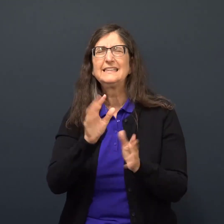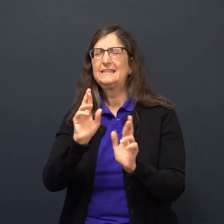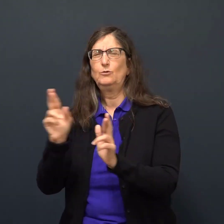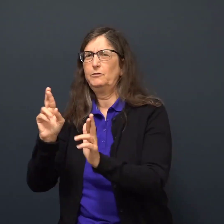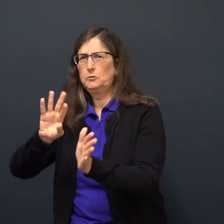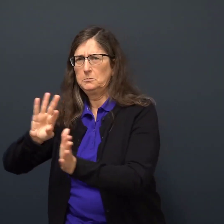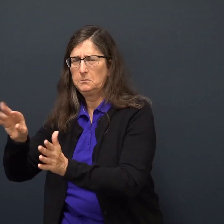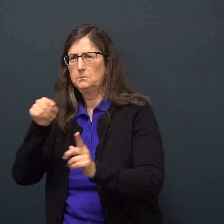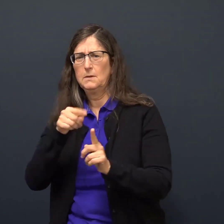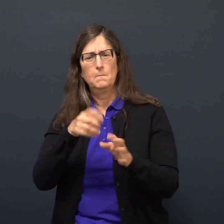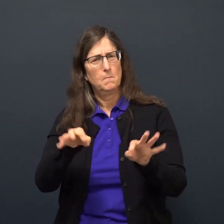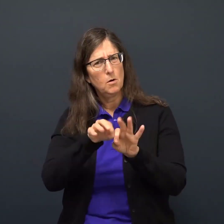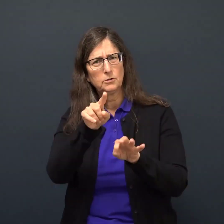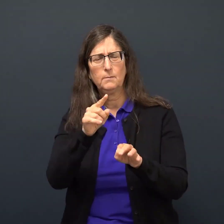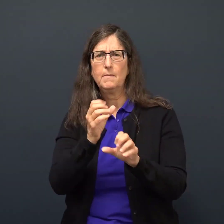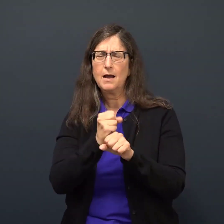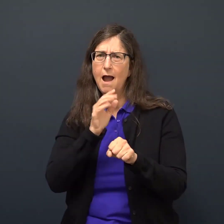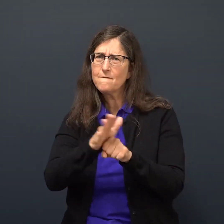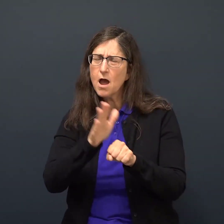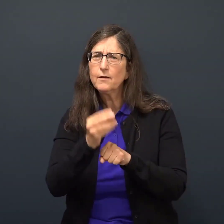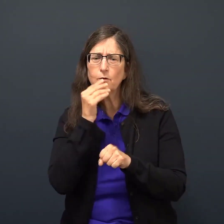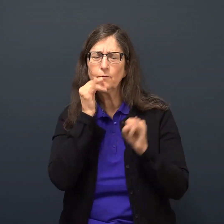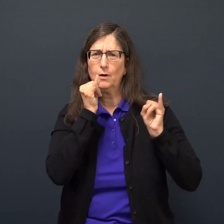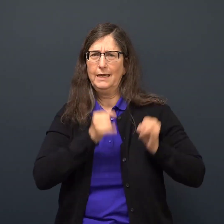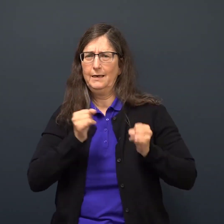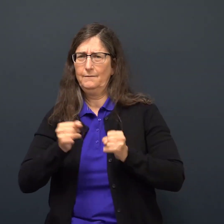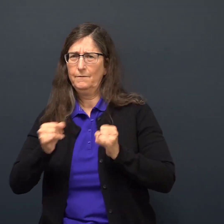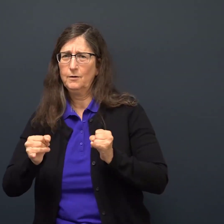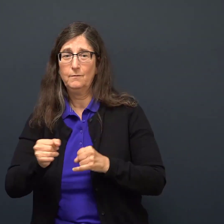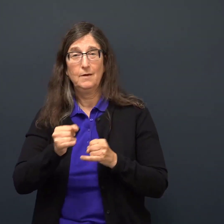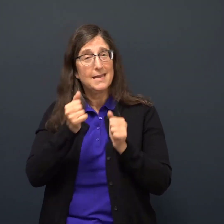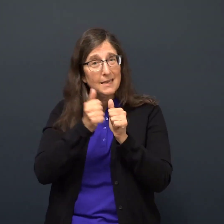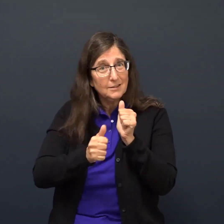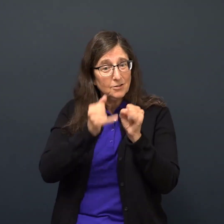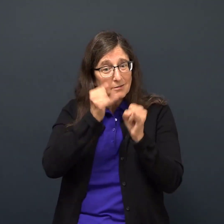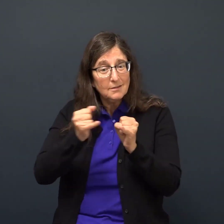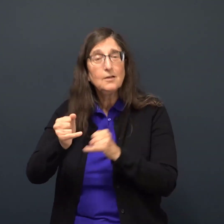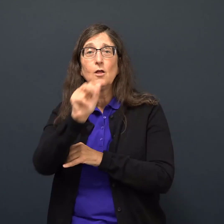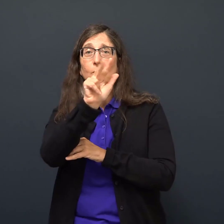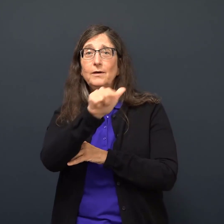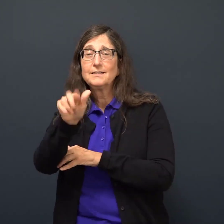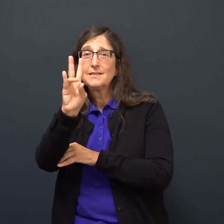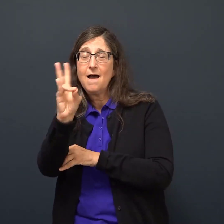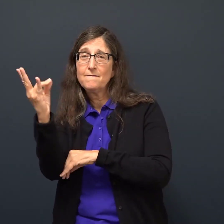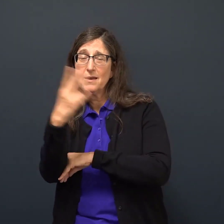not refrigerated food. Make sure it is enough food and water for each person up to three to seven days.